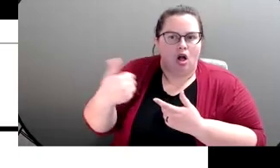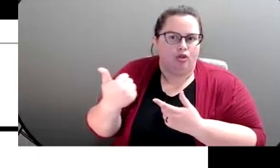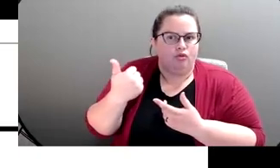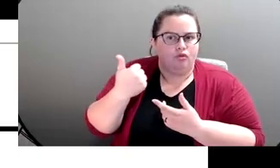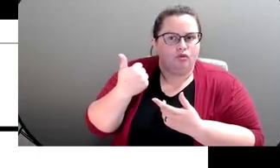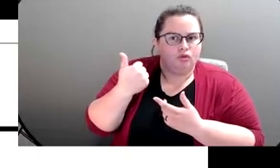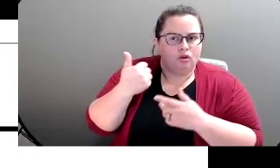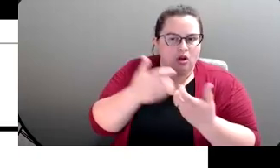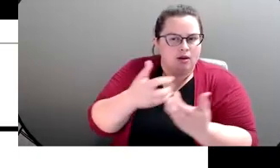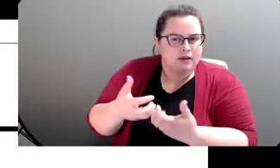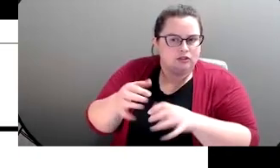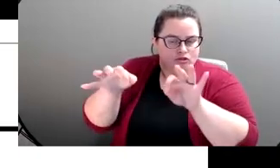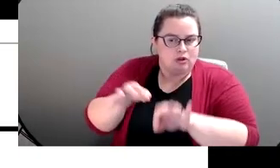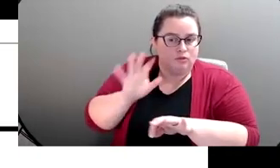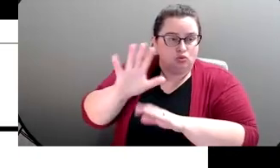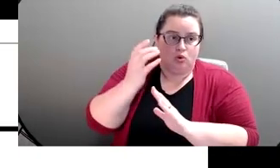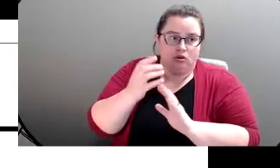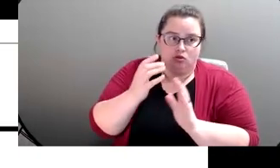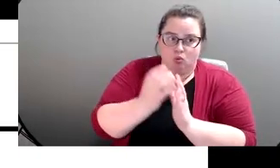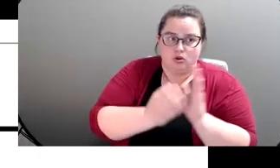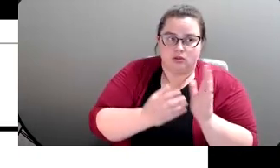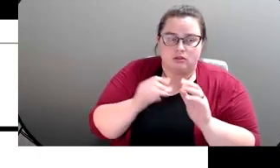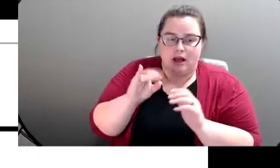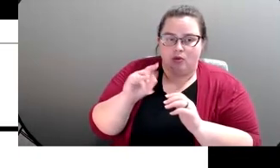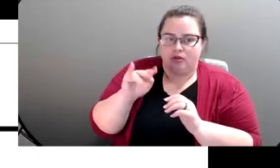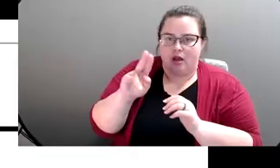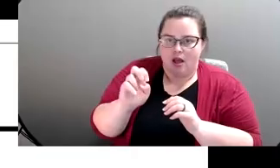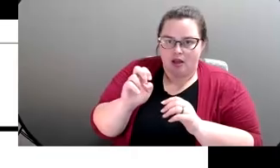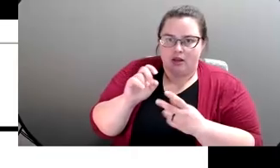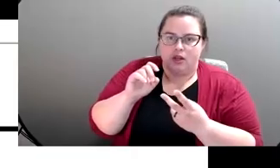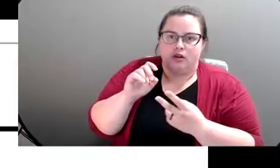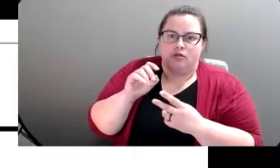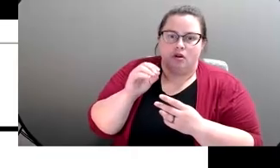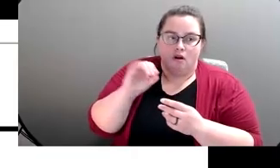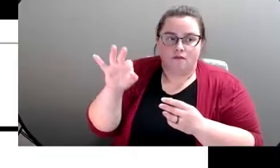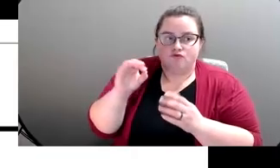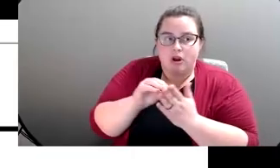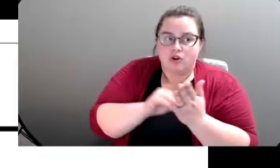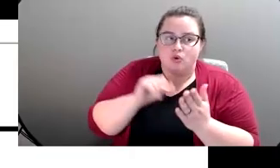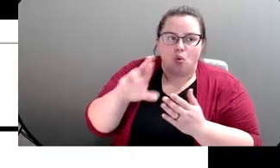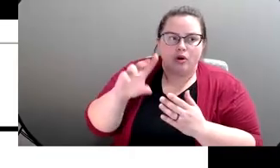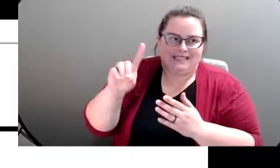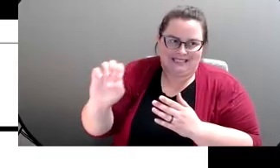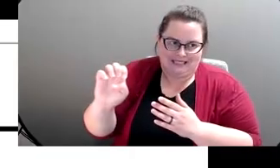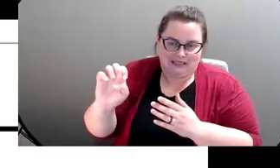in your course outline of record or the addendum. So if you're unsure, you can check with your department chair